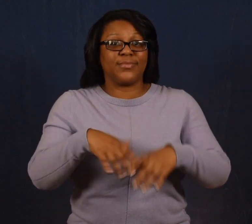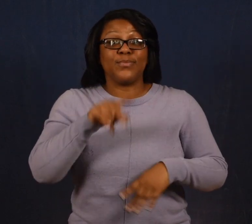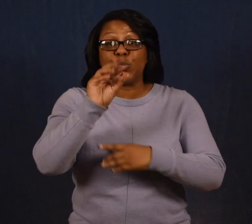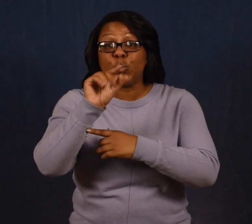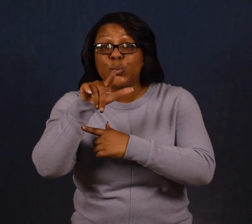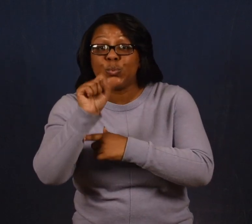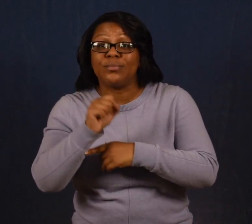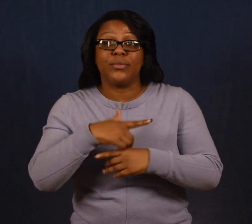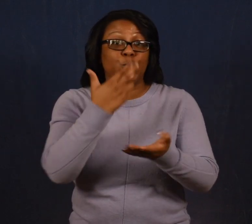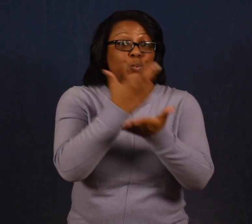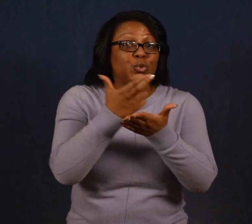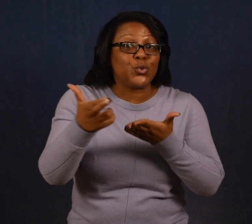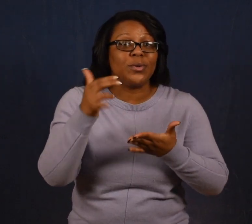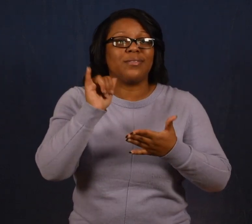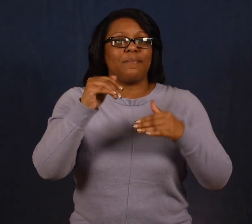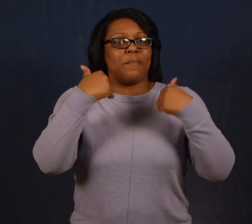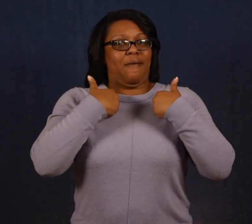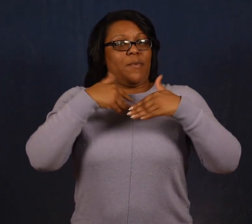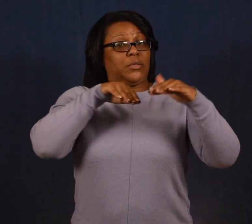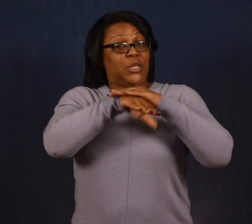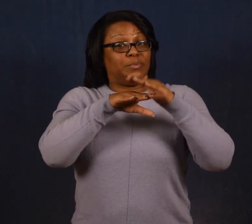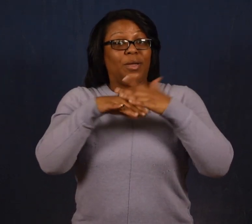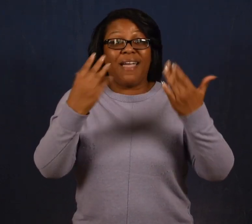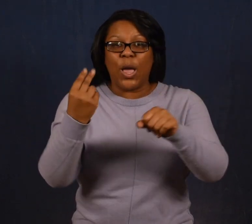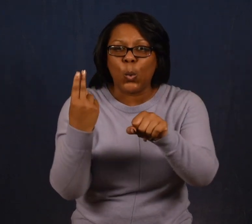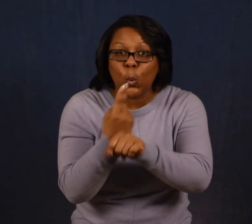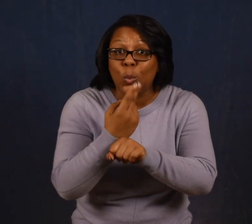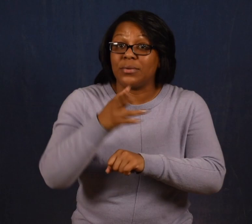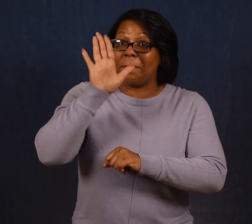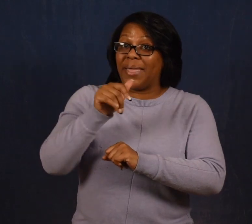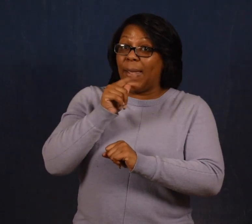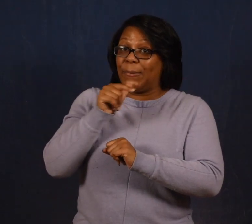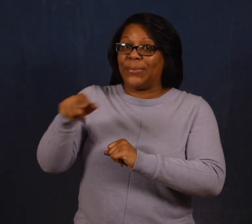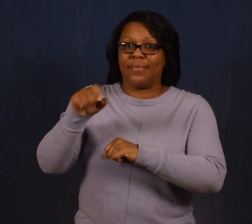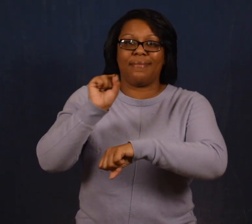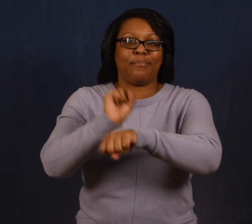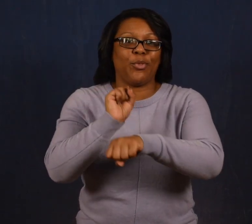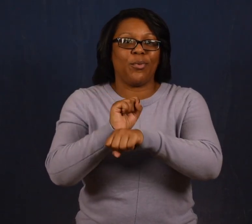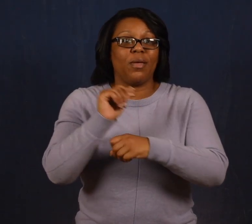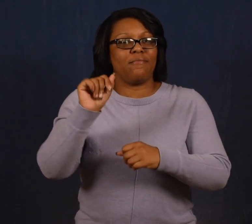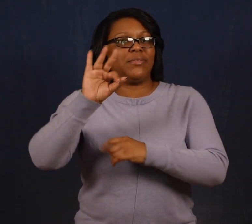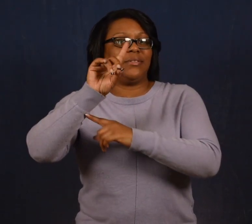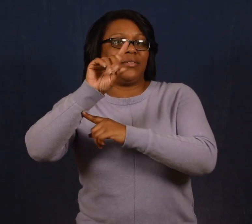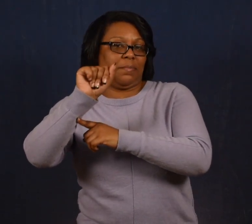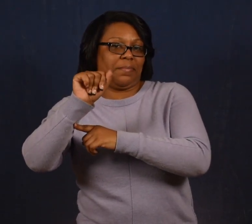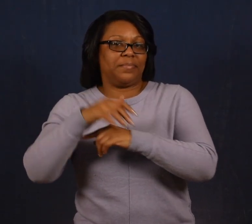tools, and resources that are accessible to and usable by employees with disabilities.